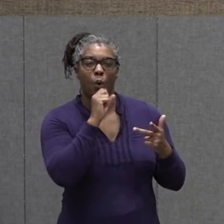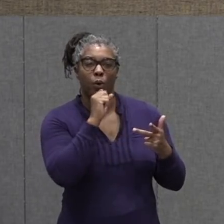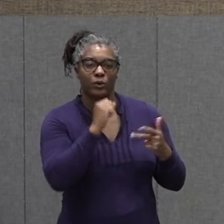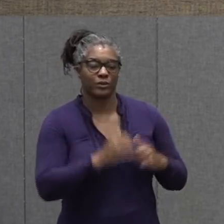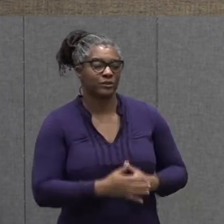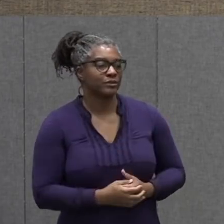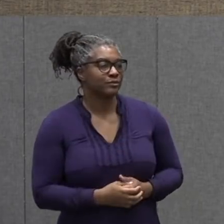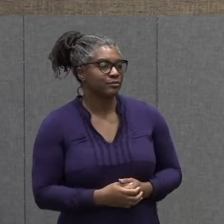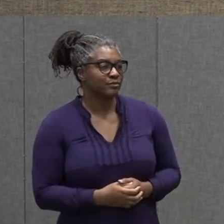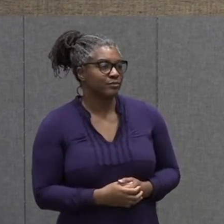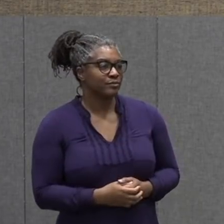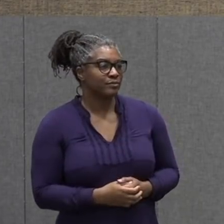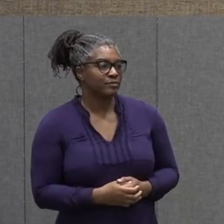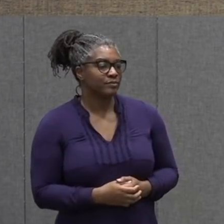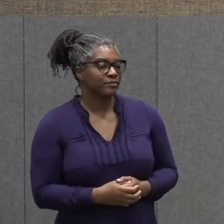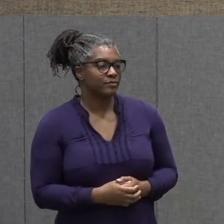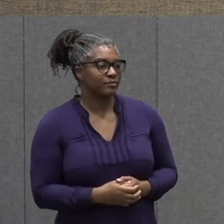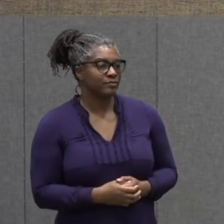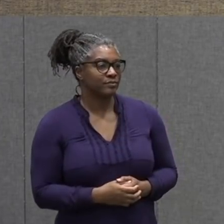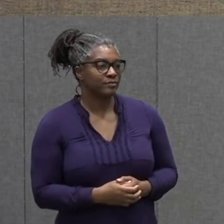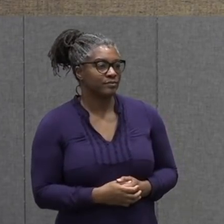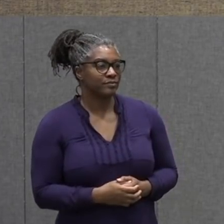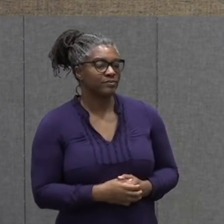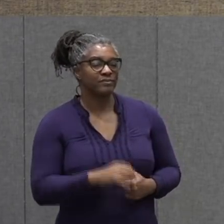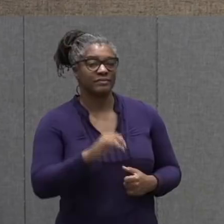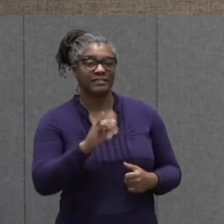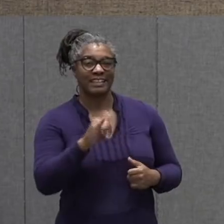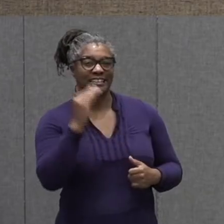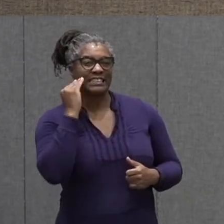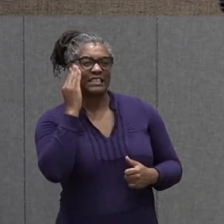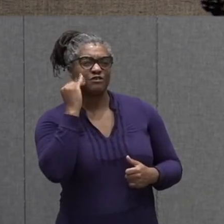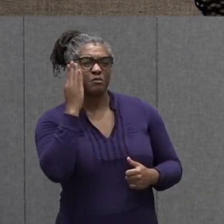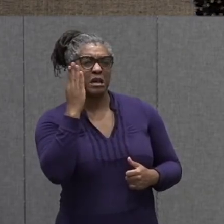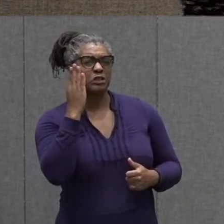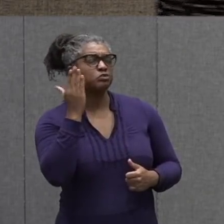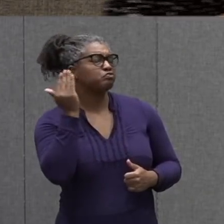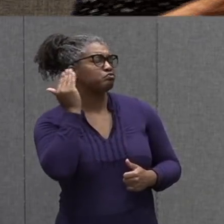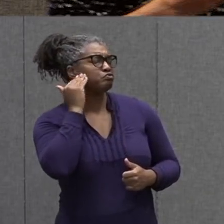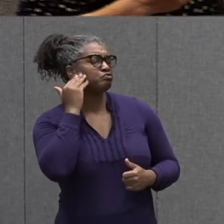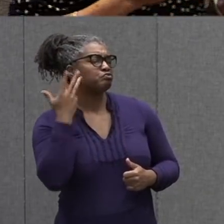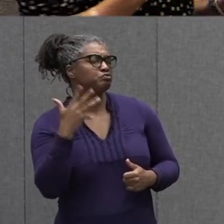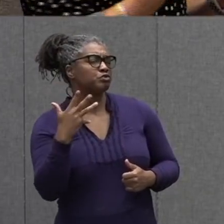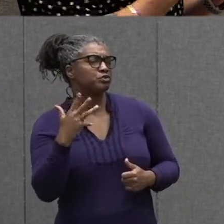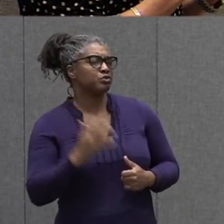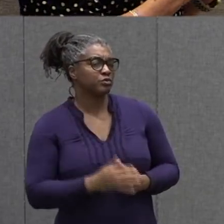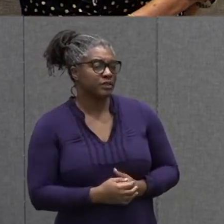for information that I kind of already knew. Humans do need plants to live.